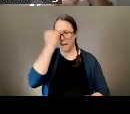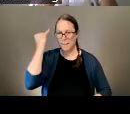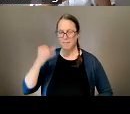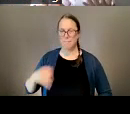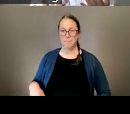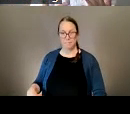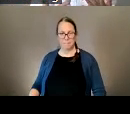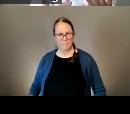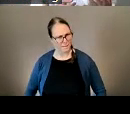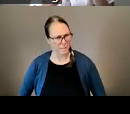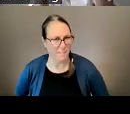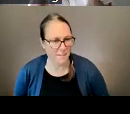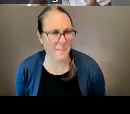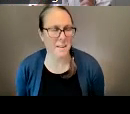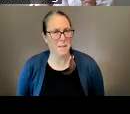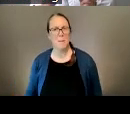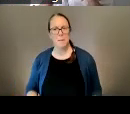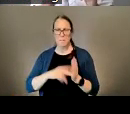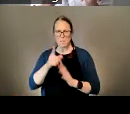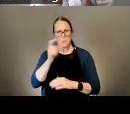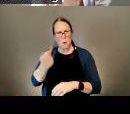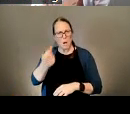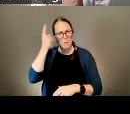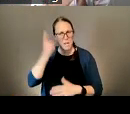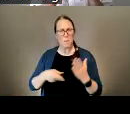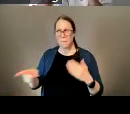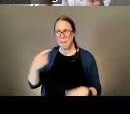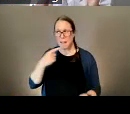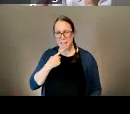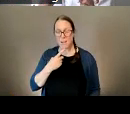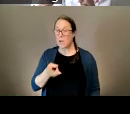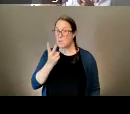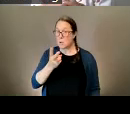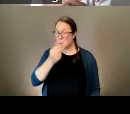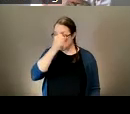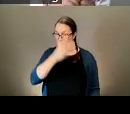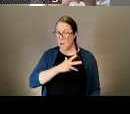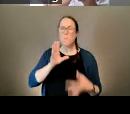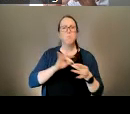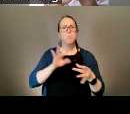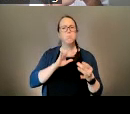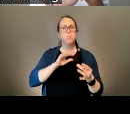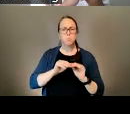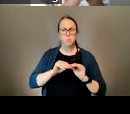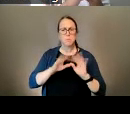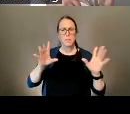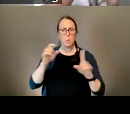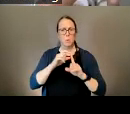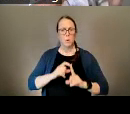which gets the point across. Those two men are both saying very distinct words, but instead of the subtitles translating